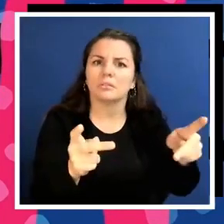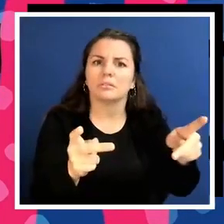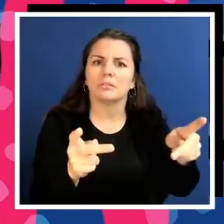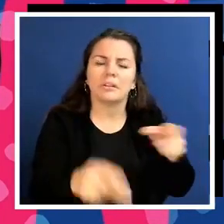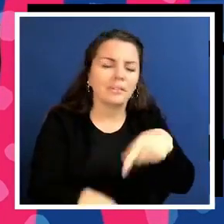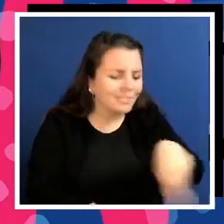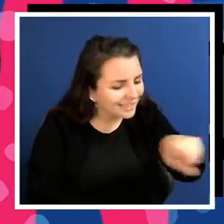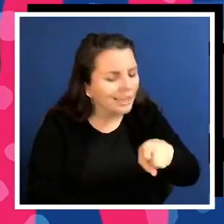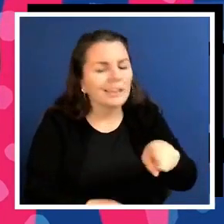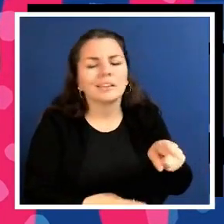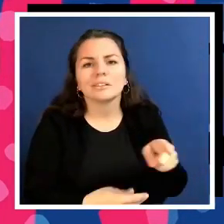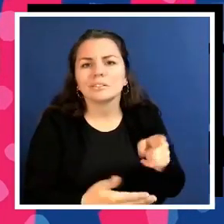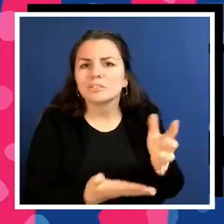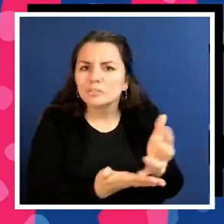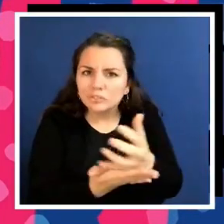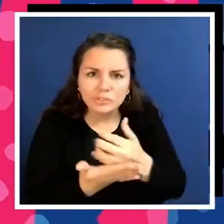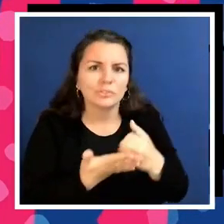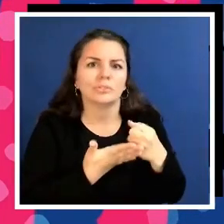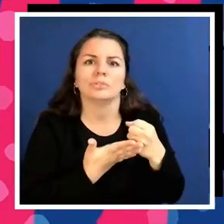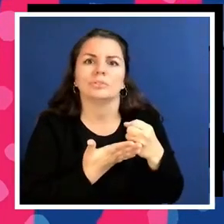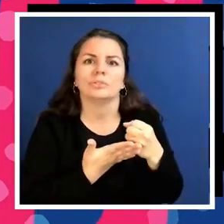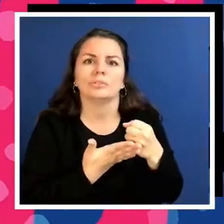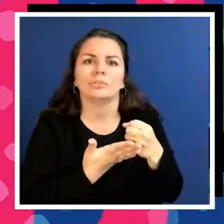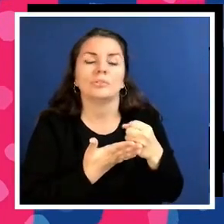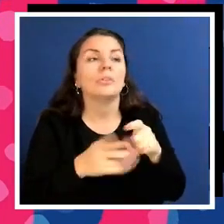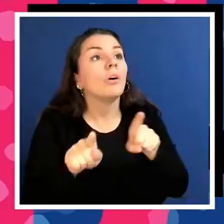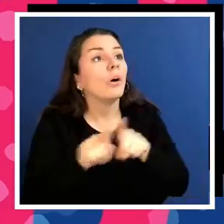RACISM AND CLASSISM. OUR CHILDREN DESERVE IT.